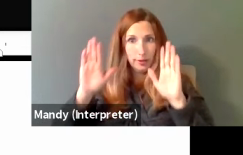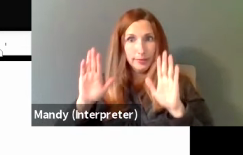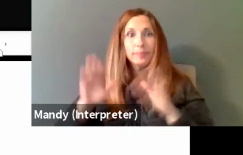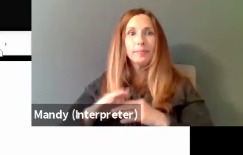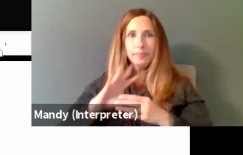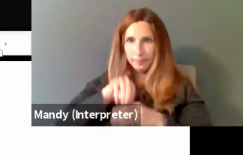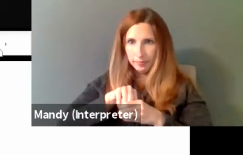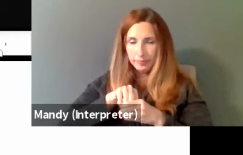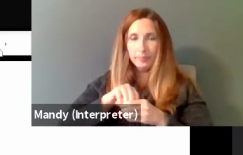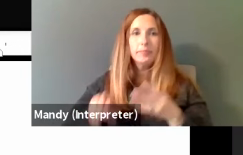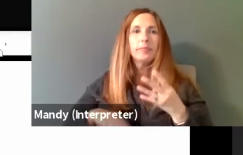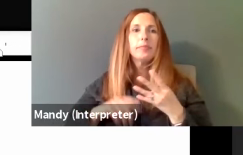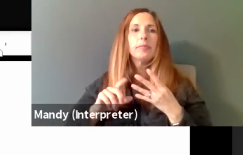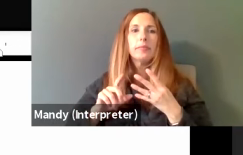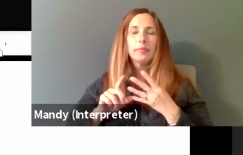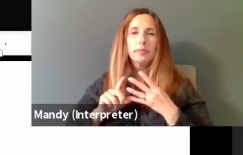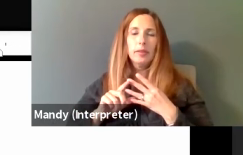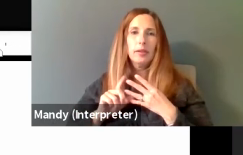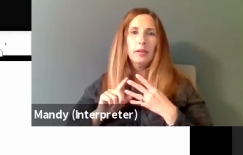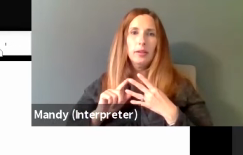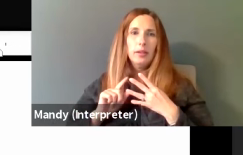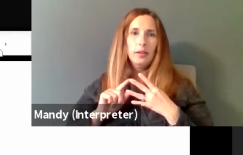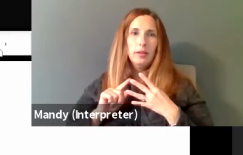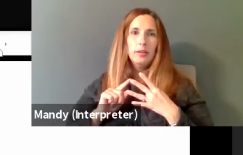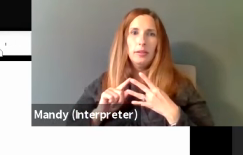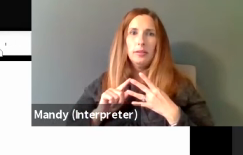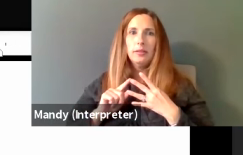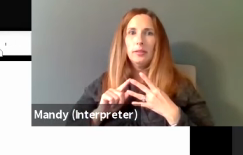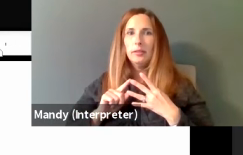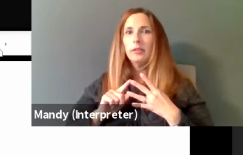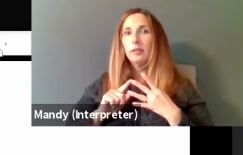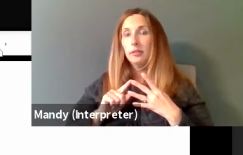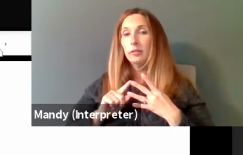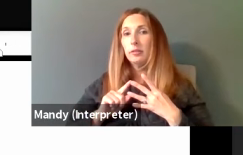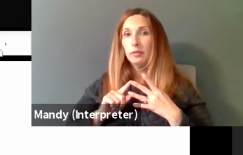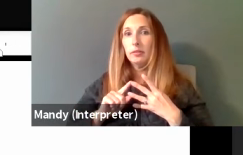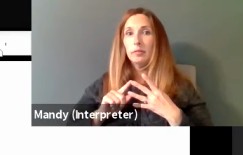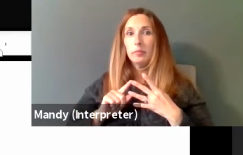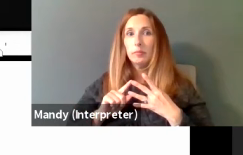And then I also mentioned so you can see for them over the past six years